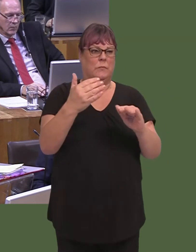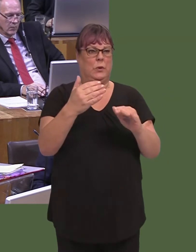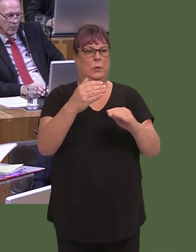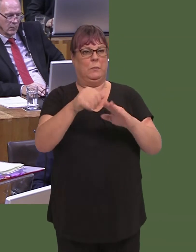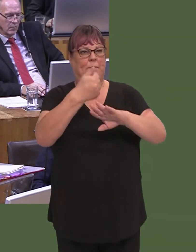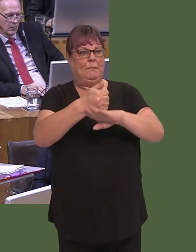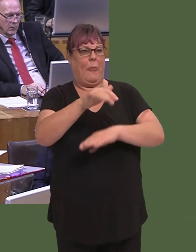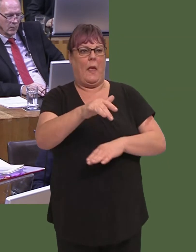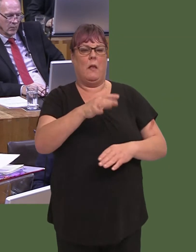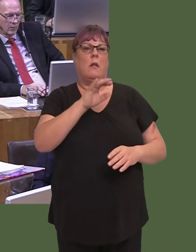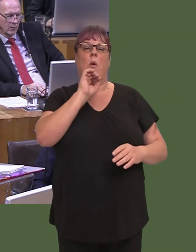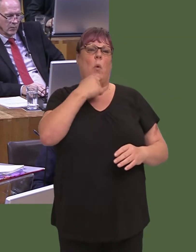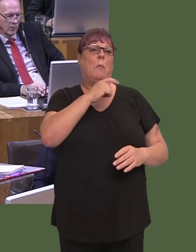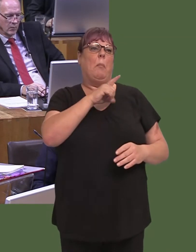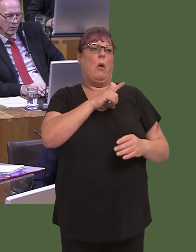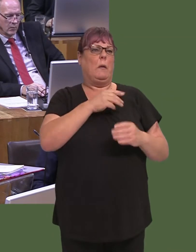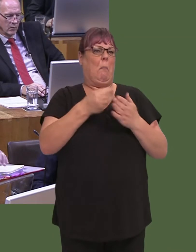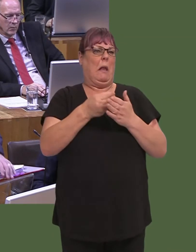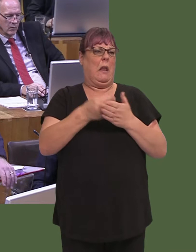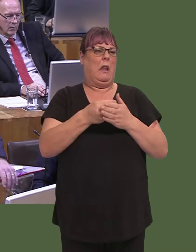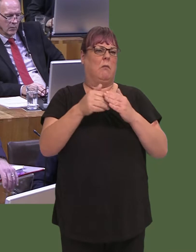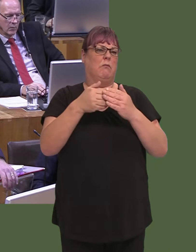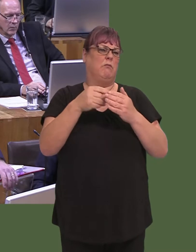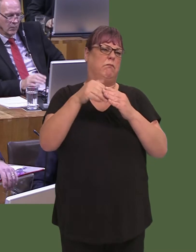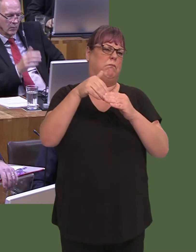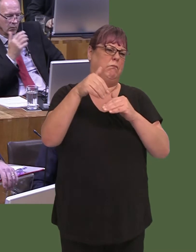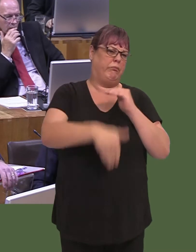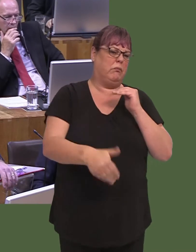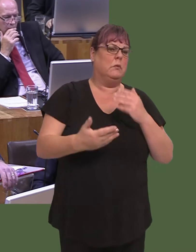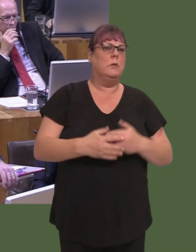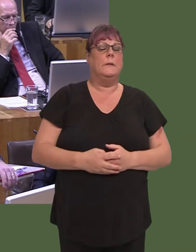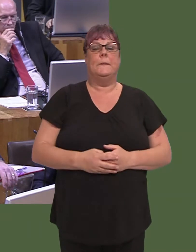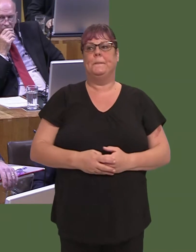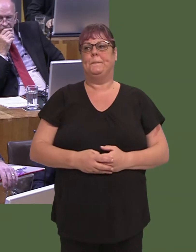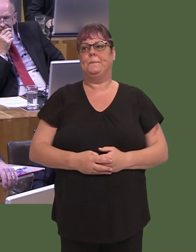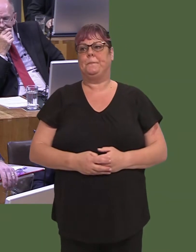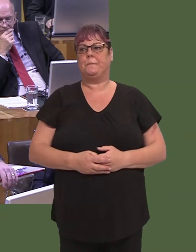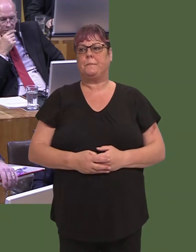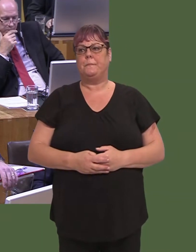There is now hope that we may be able to progress the situation.